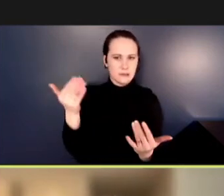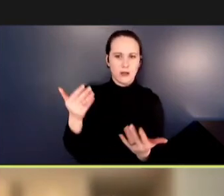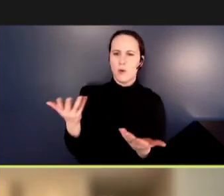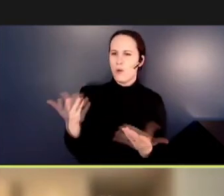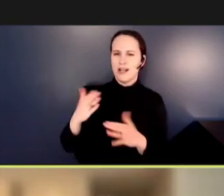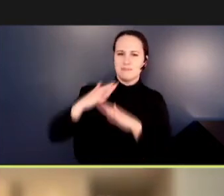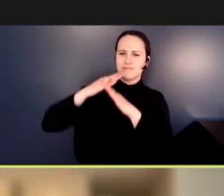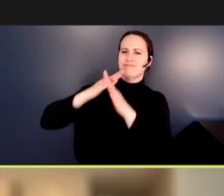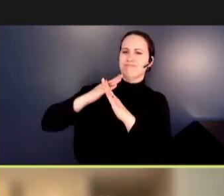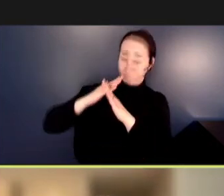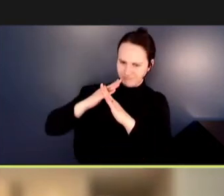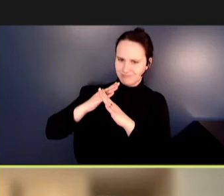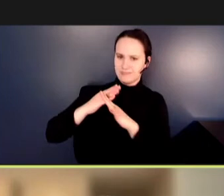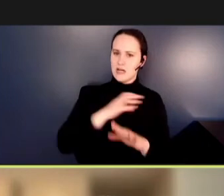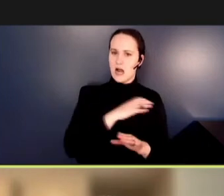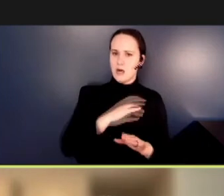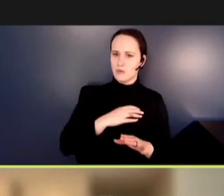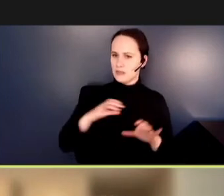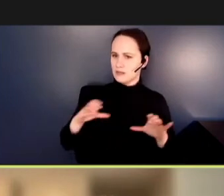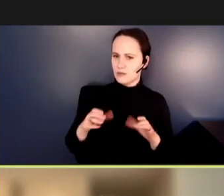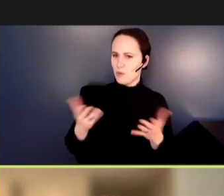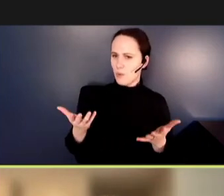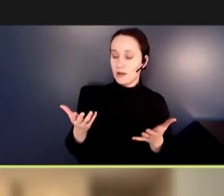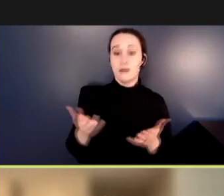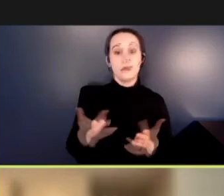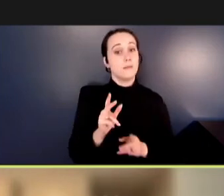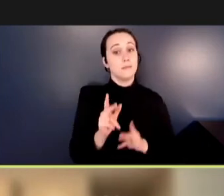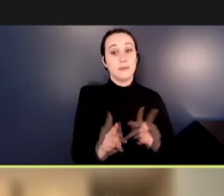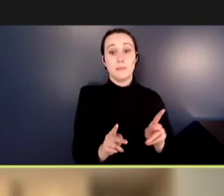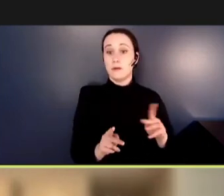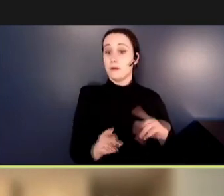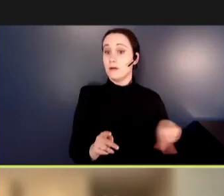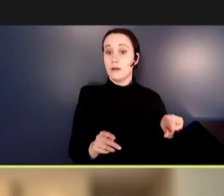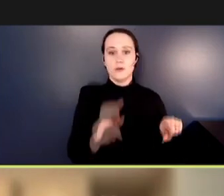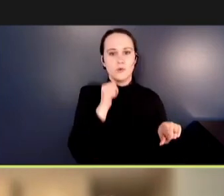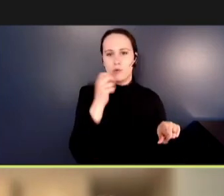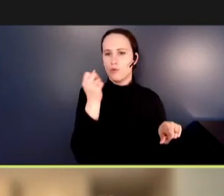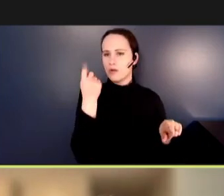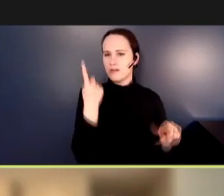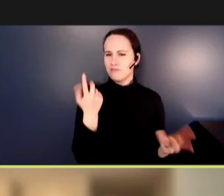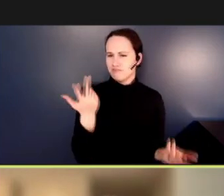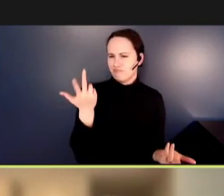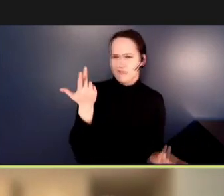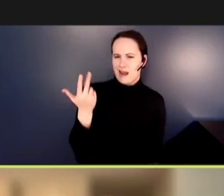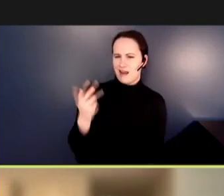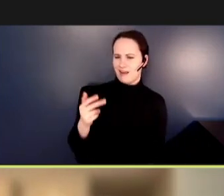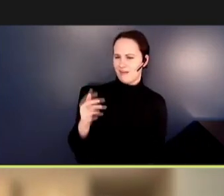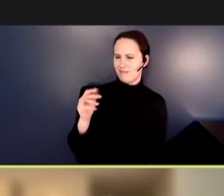on this is folks don't understand why we need Vaccine for Adults. The question is,